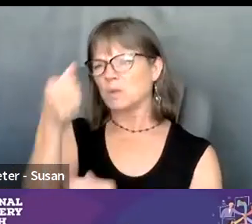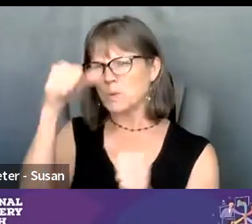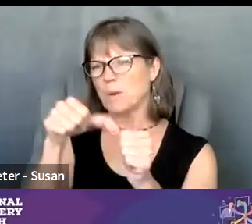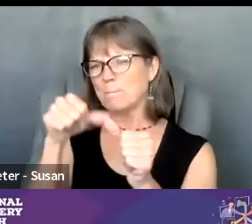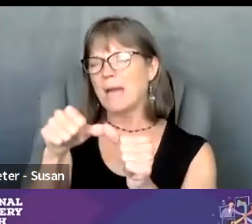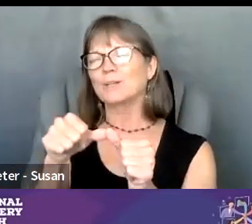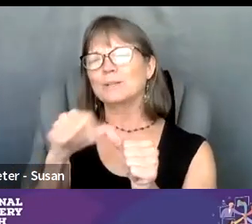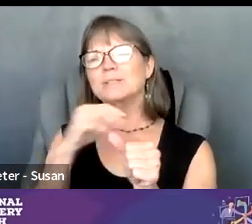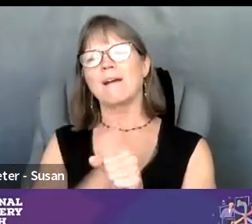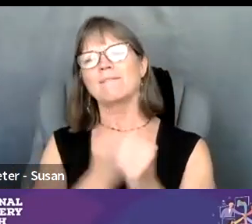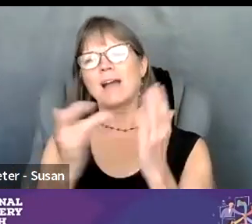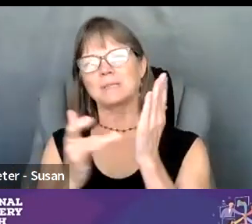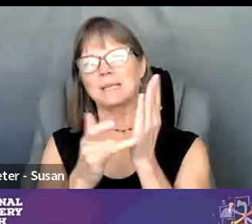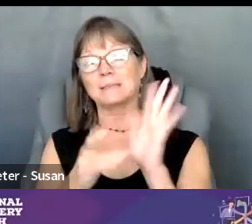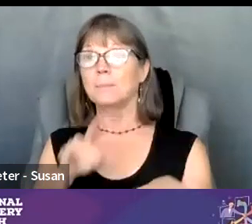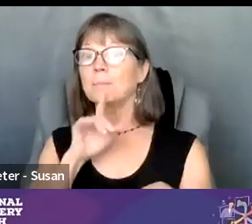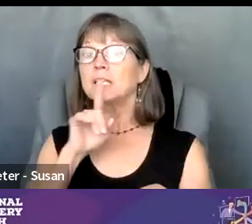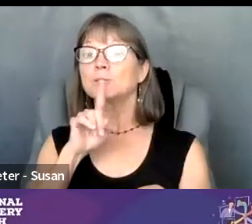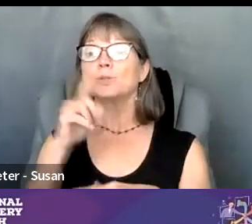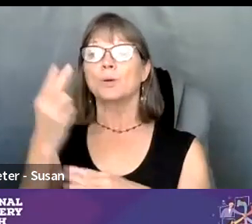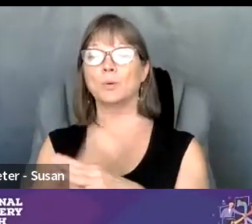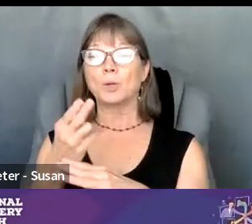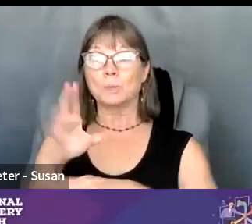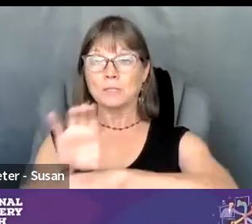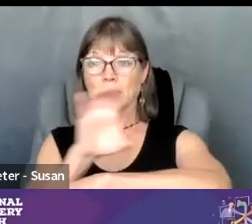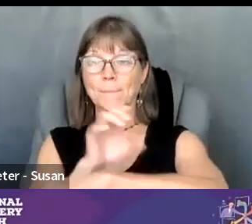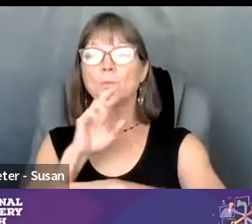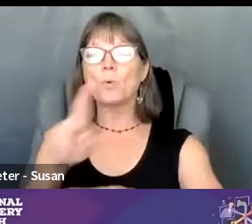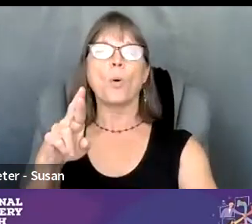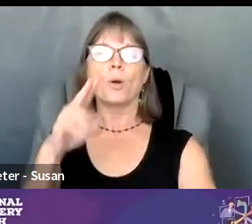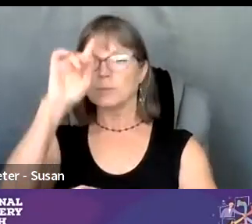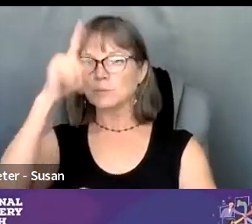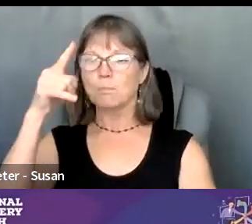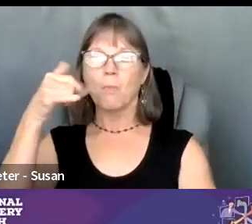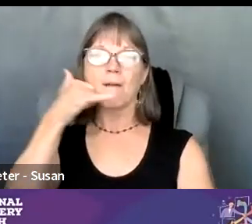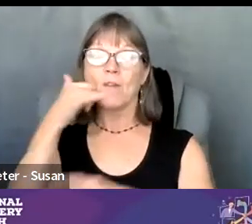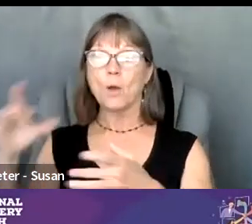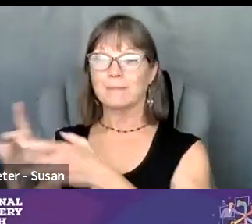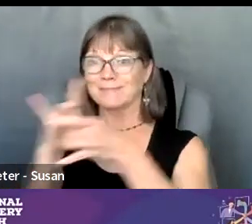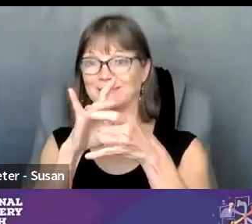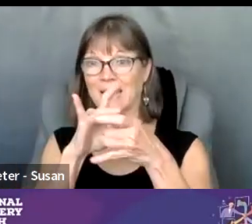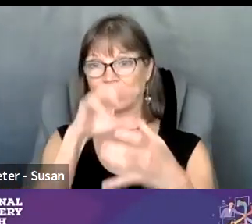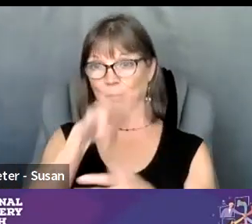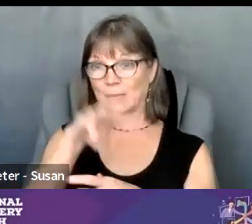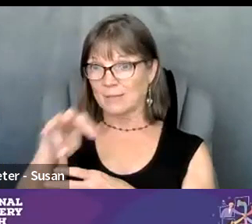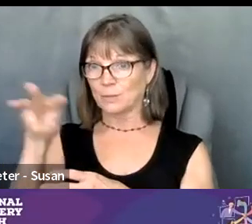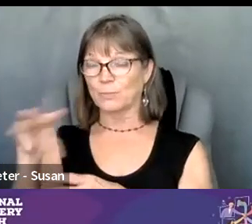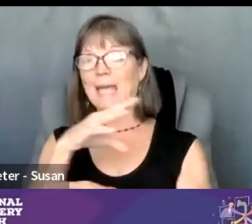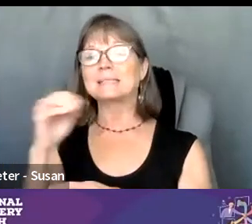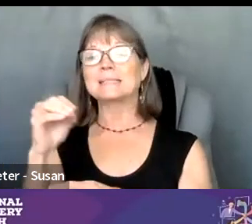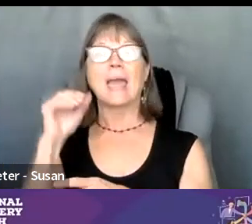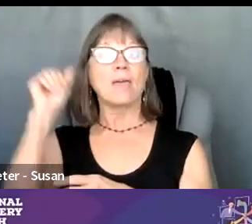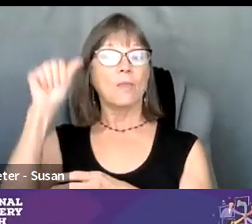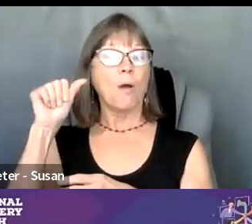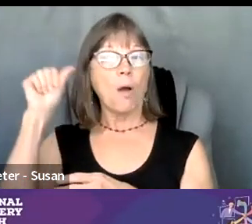Strategy Planning Office: Please make sure you are using a computer or smartphone connected to the Internet and the audio function is on, and the volume is turned up.